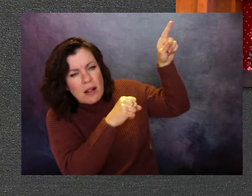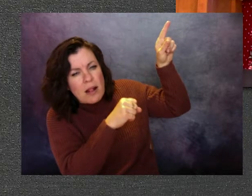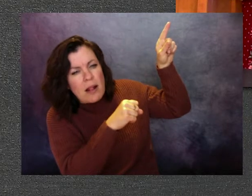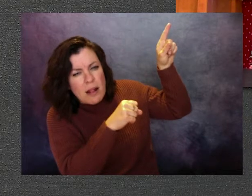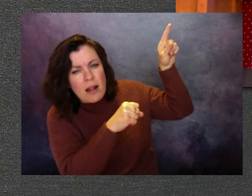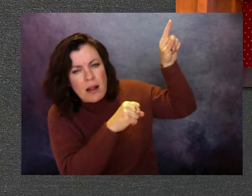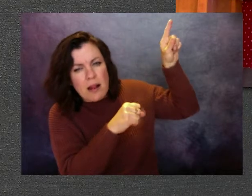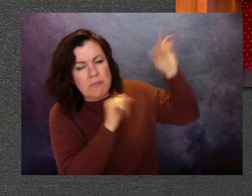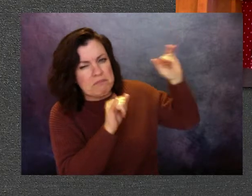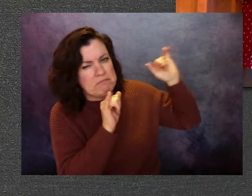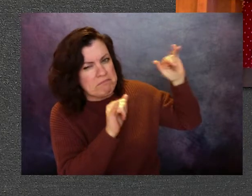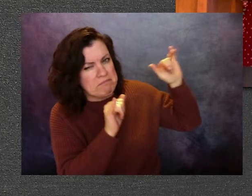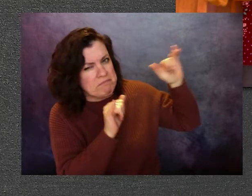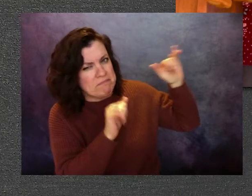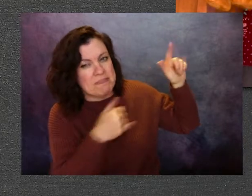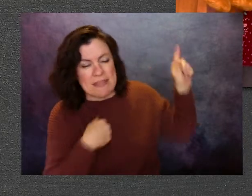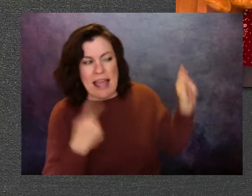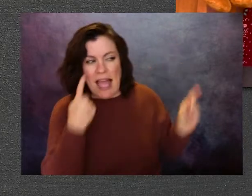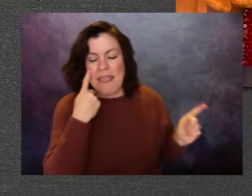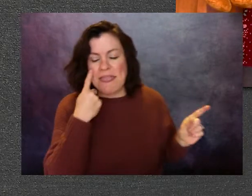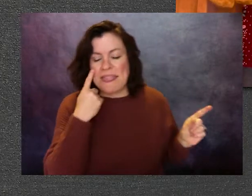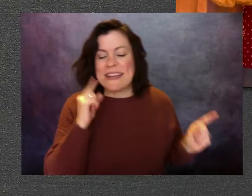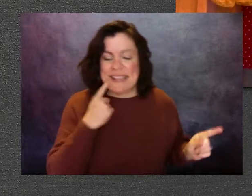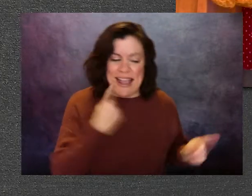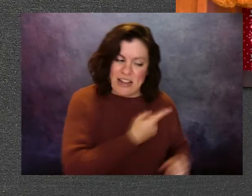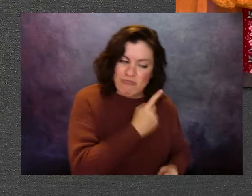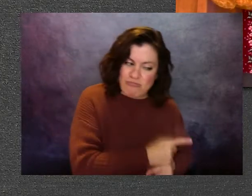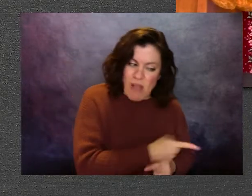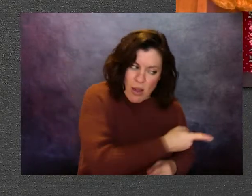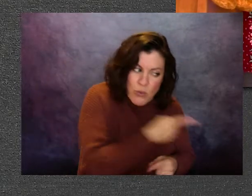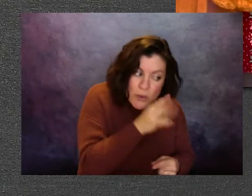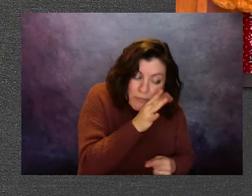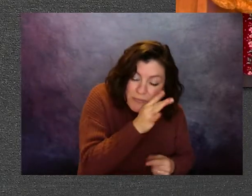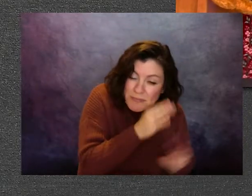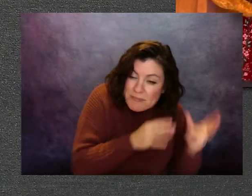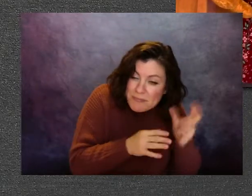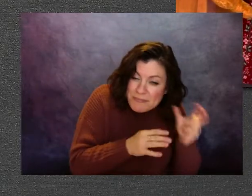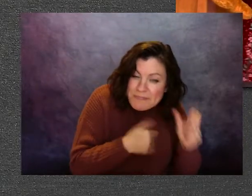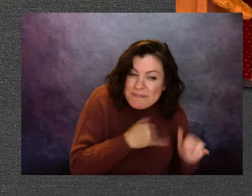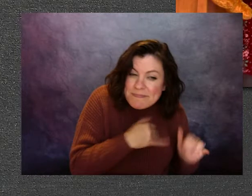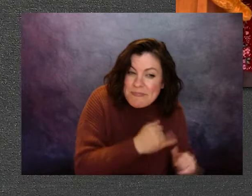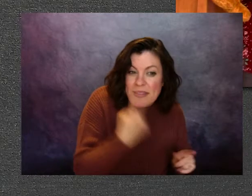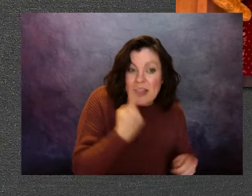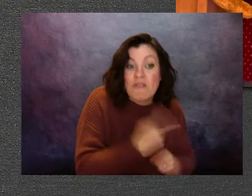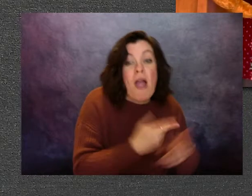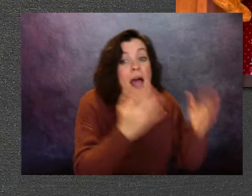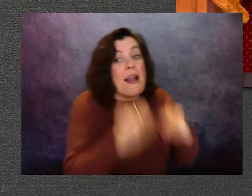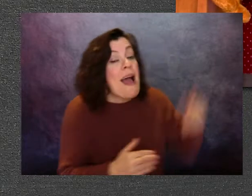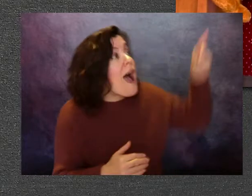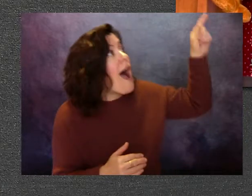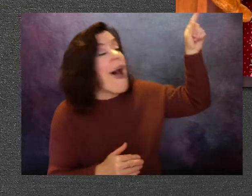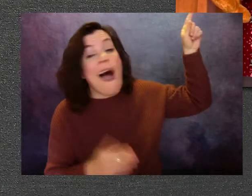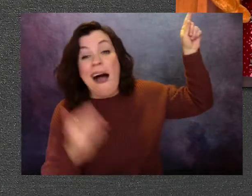Candy, I think you might be right girlie. Let's go to our next one. Oh my goodness. Do you know who it is now friends?